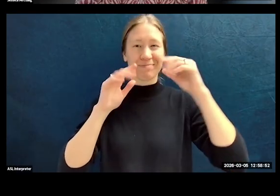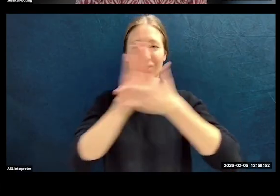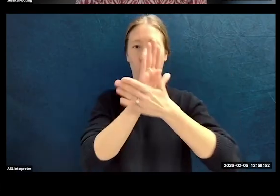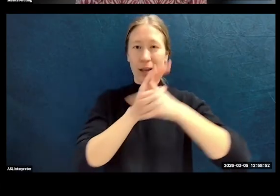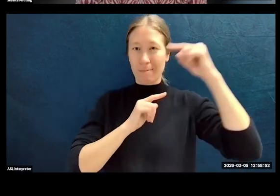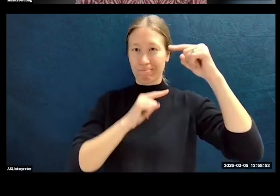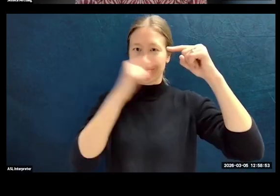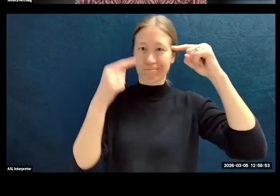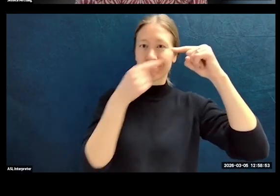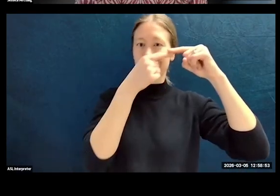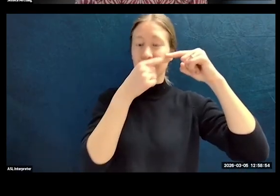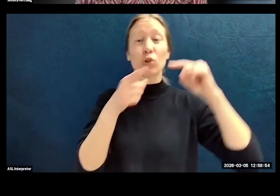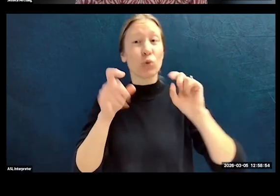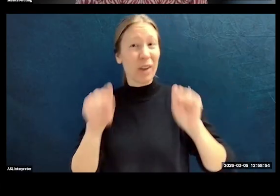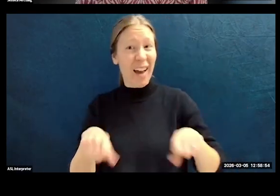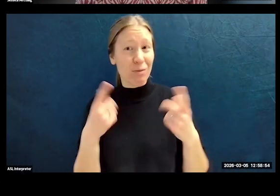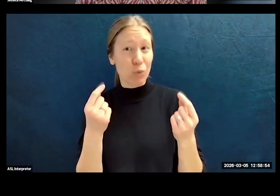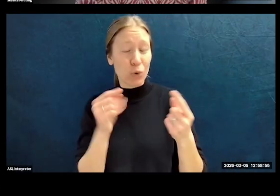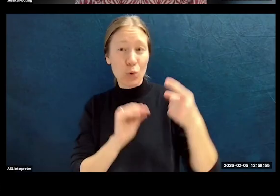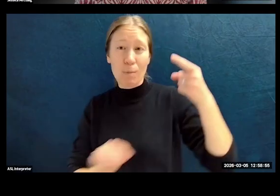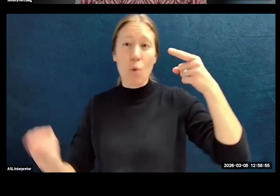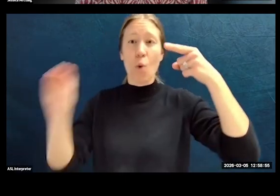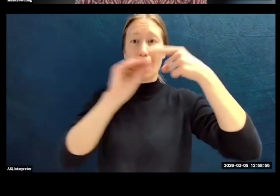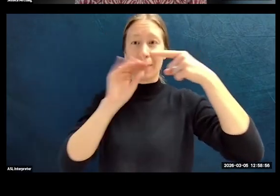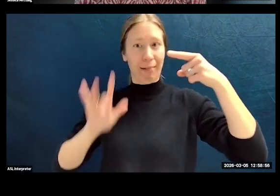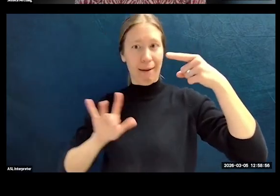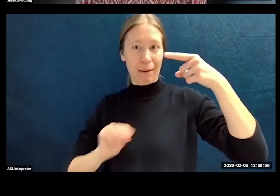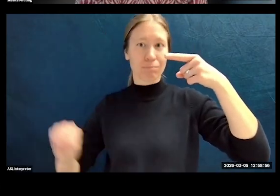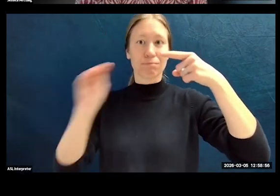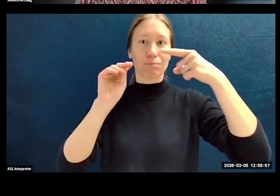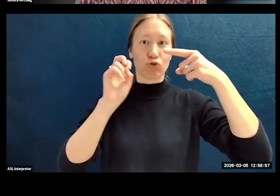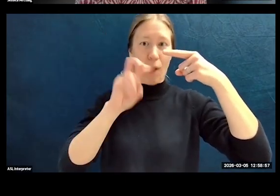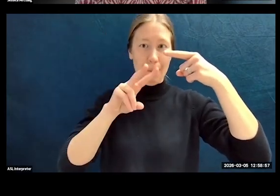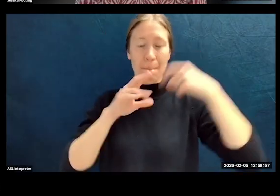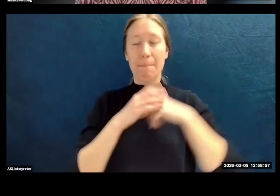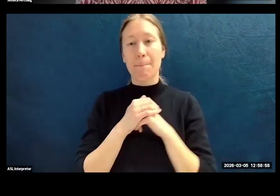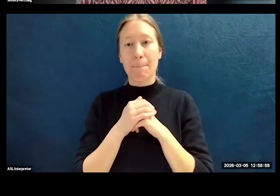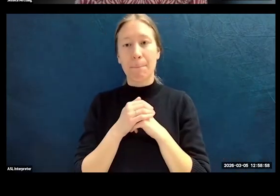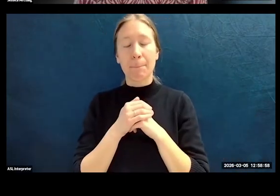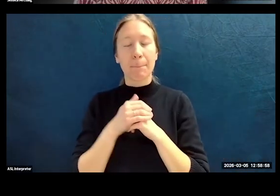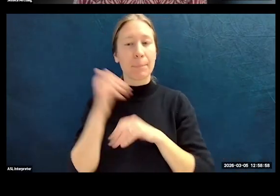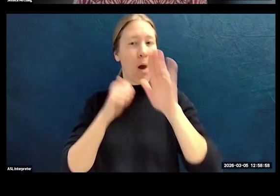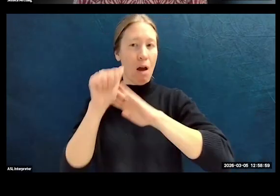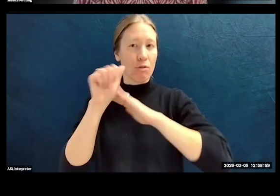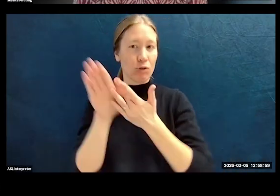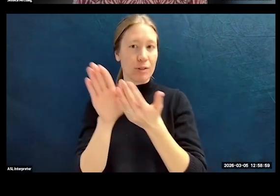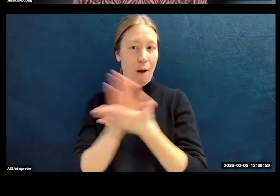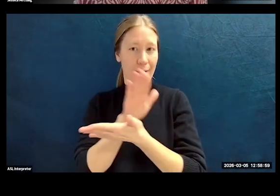You can either drag and drop the heading tag until you see it underneath the document tag. It is now nested.